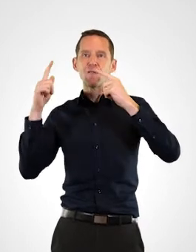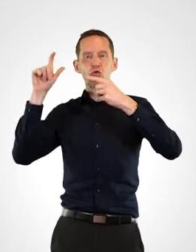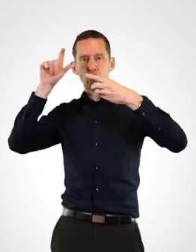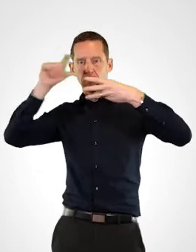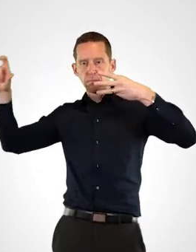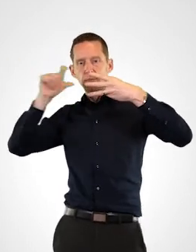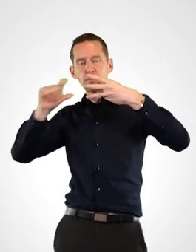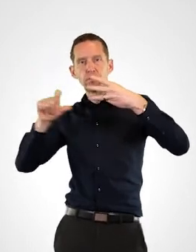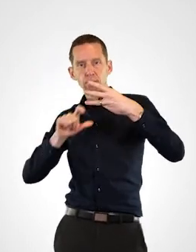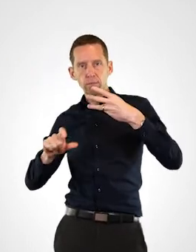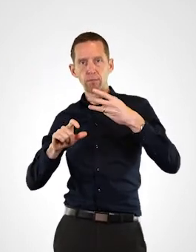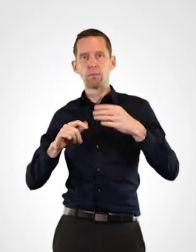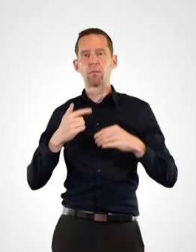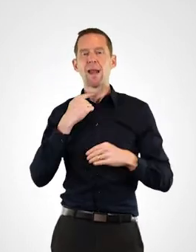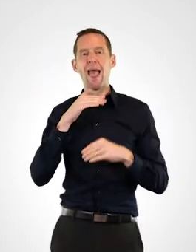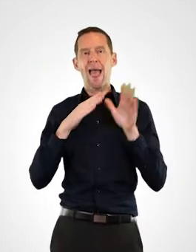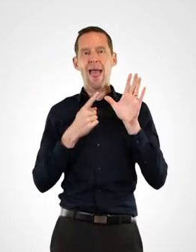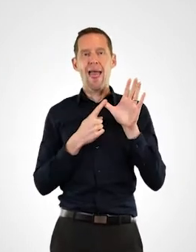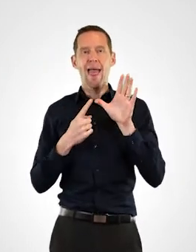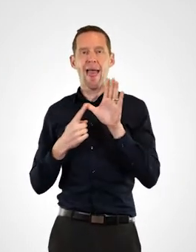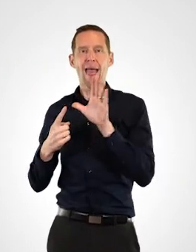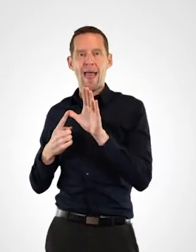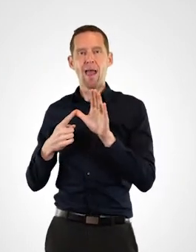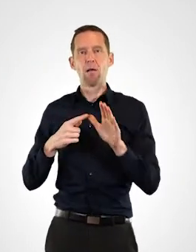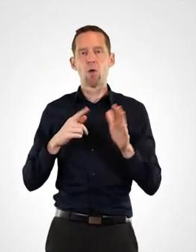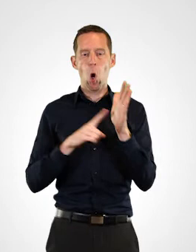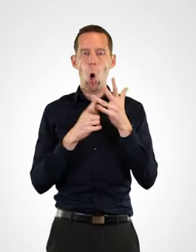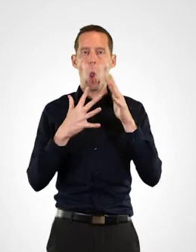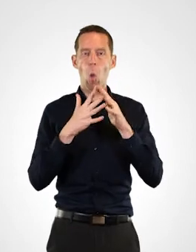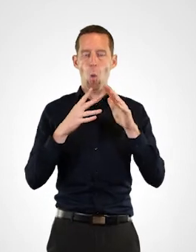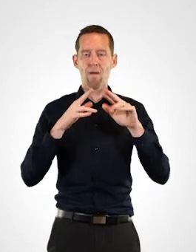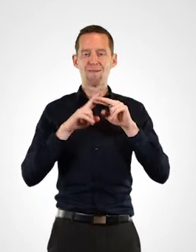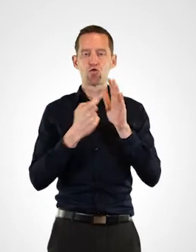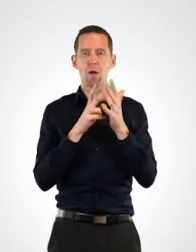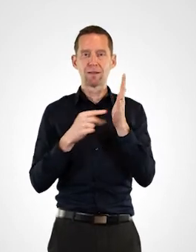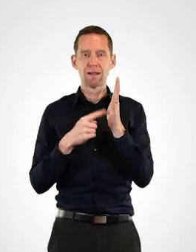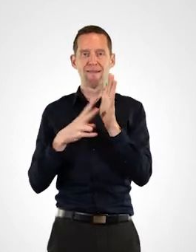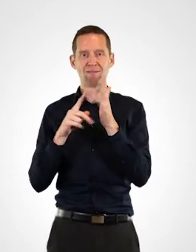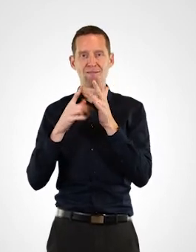Here are the three low front vowels "a a a", that's item 3 on the CASP.